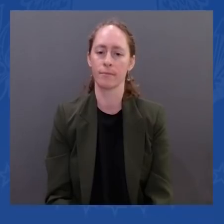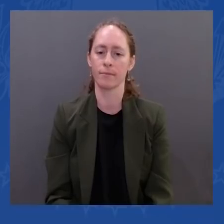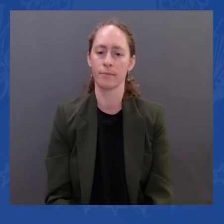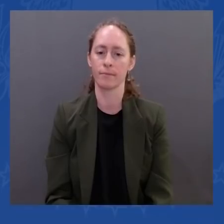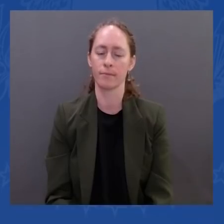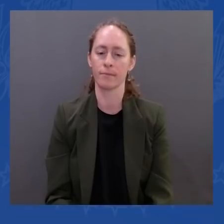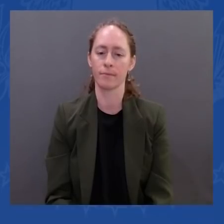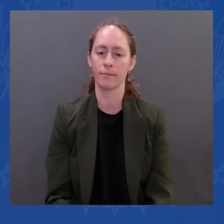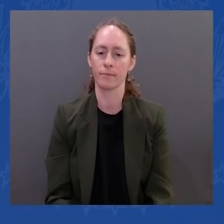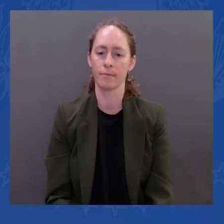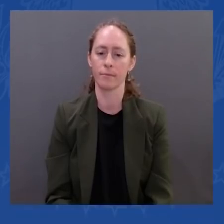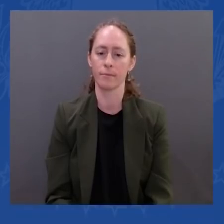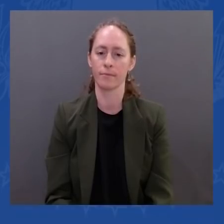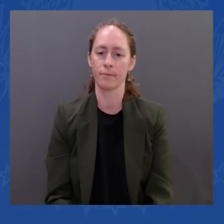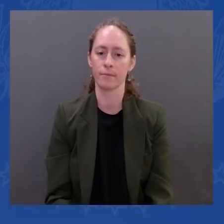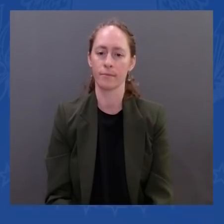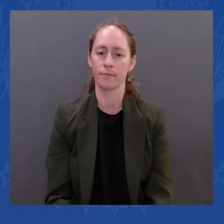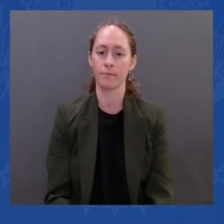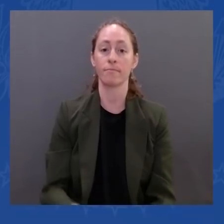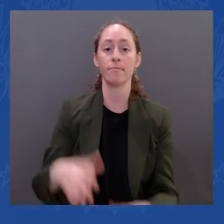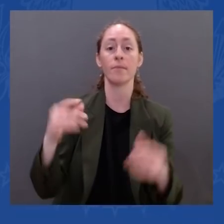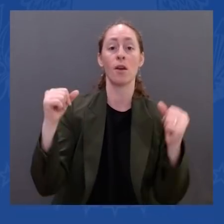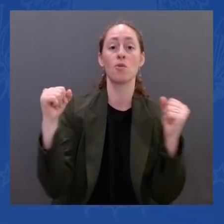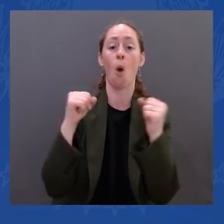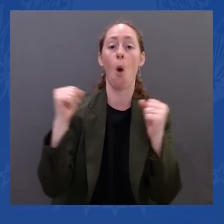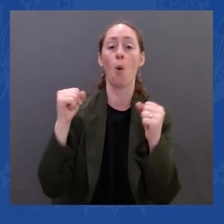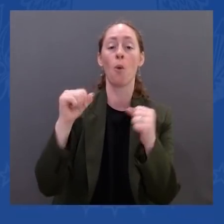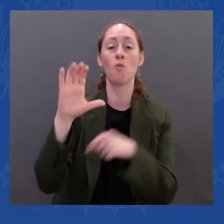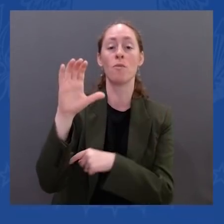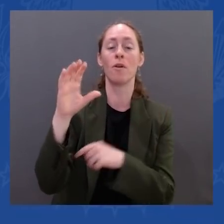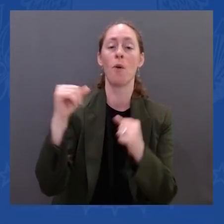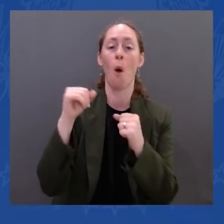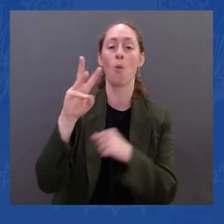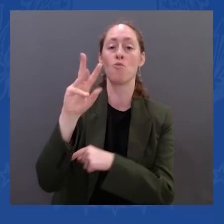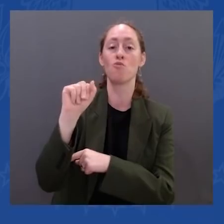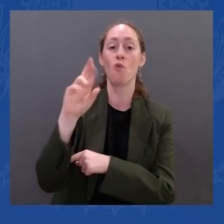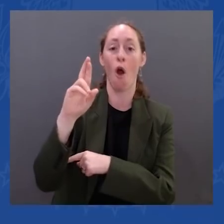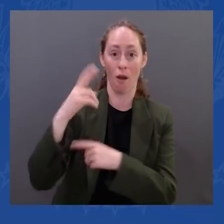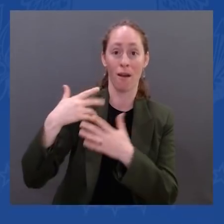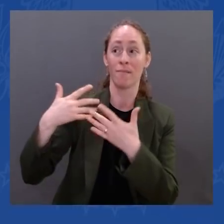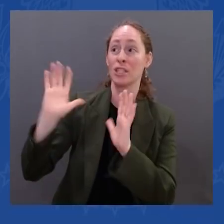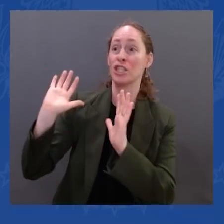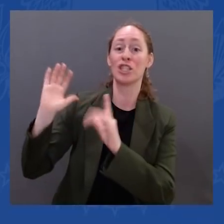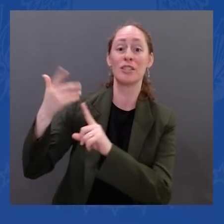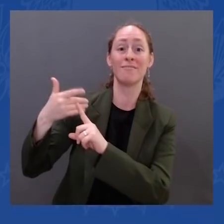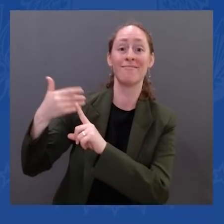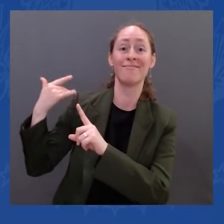is being tested more stringently than ever before. In order to realize a free and open